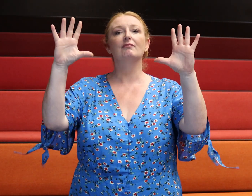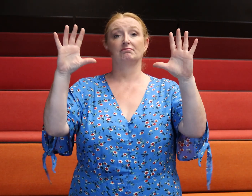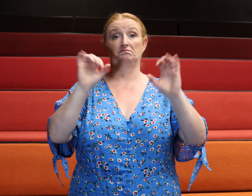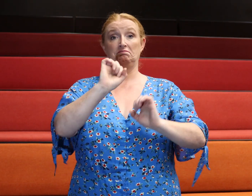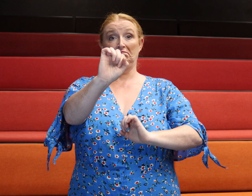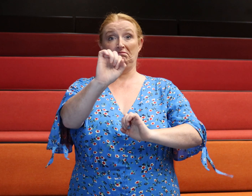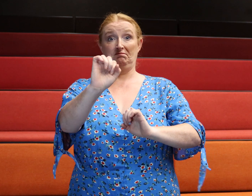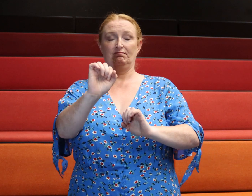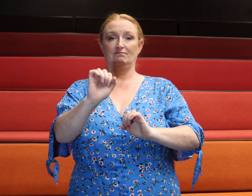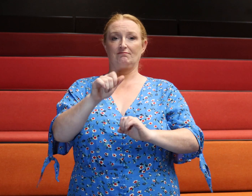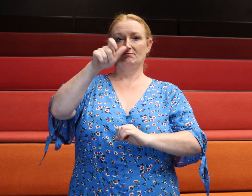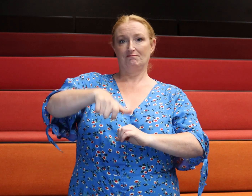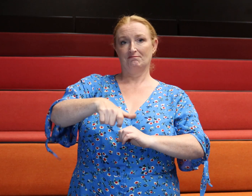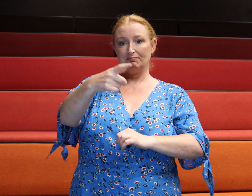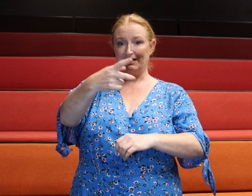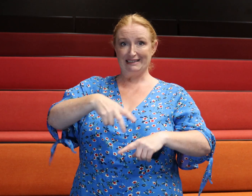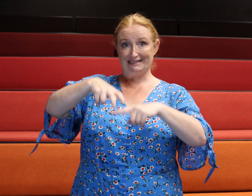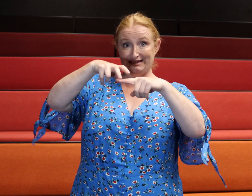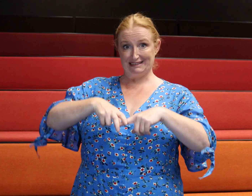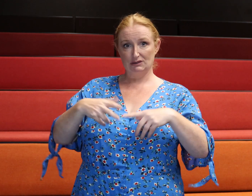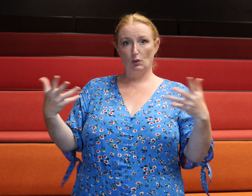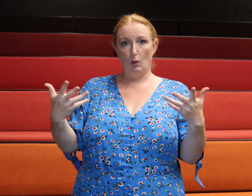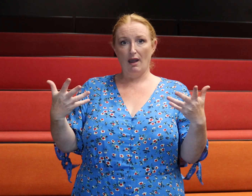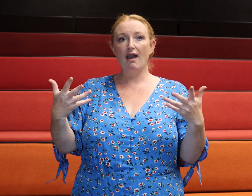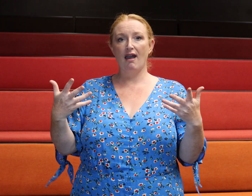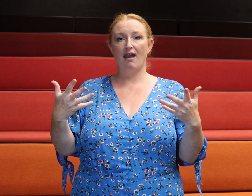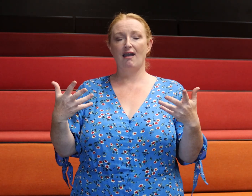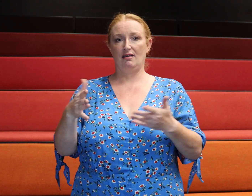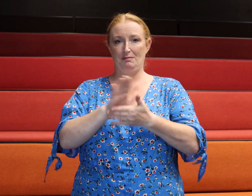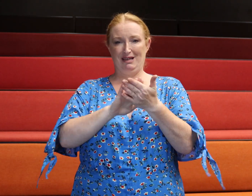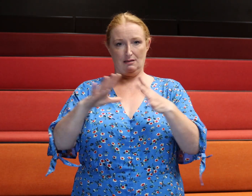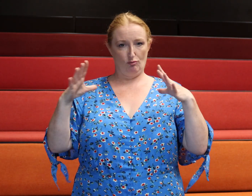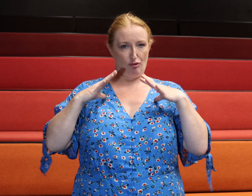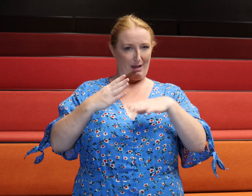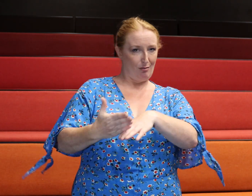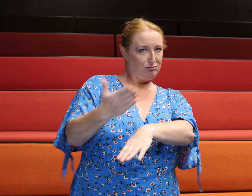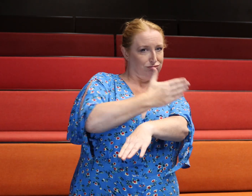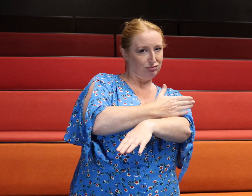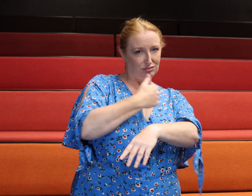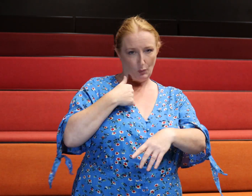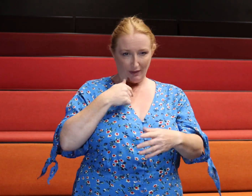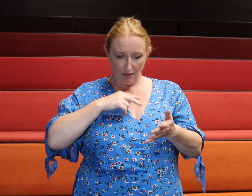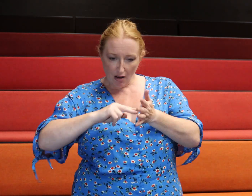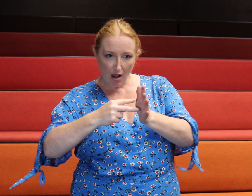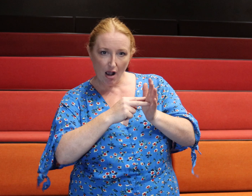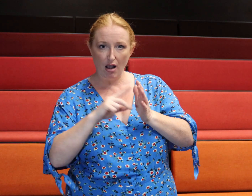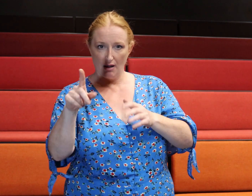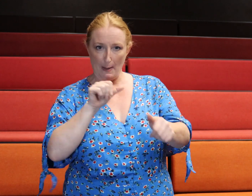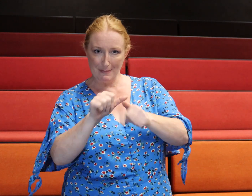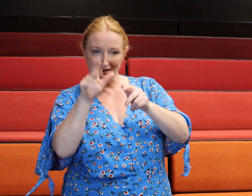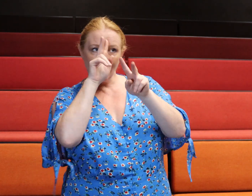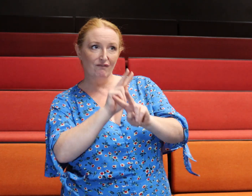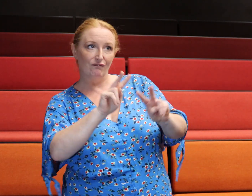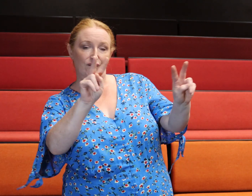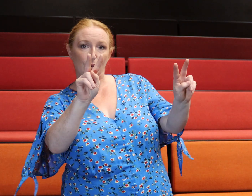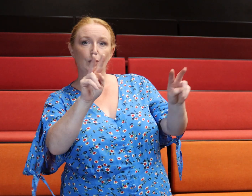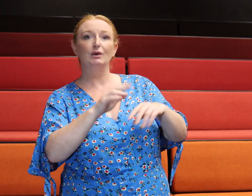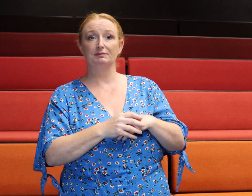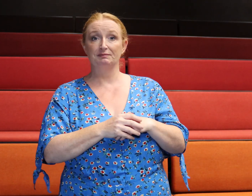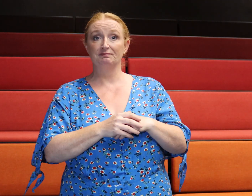a seat that will give you the best possible view of the interpreter on the stage. The interpreter will usually be positioned